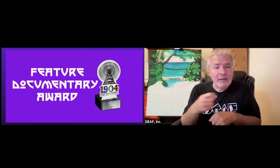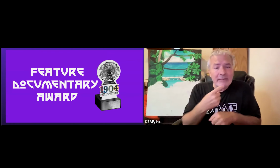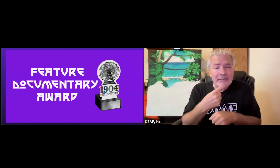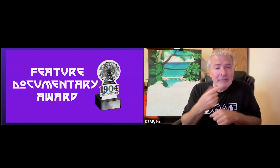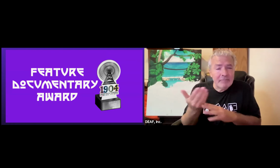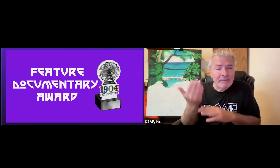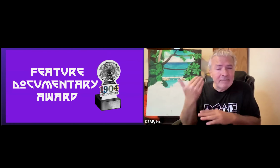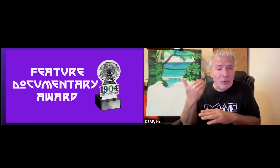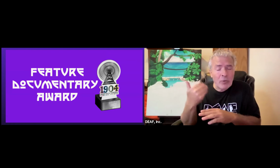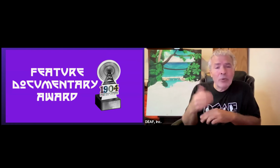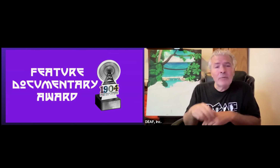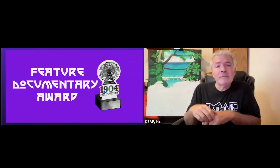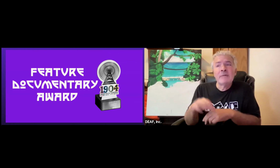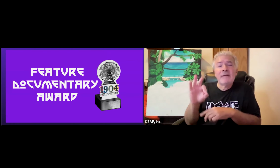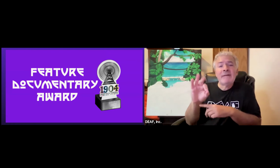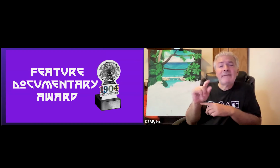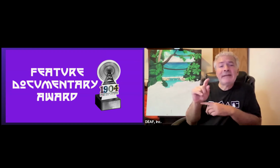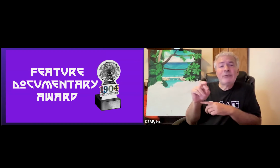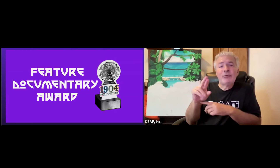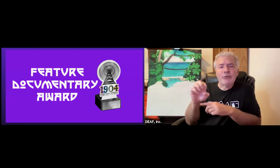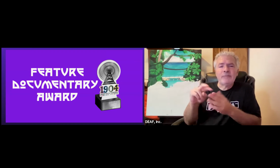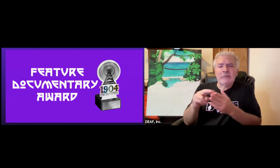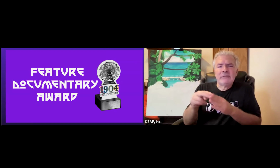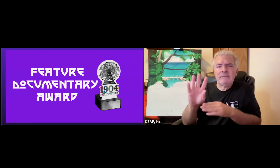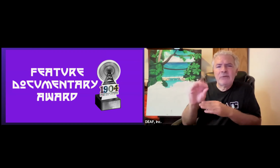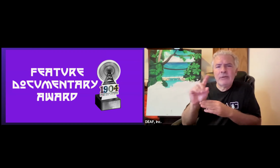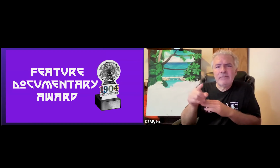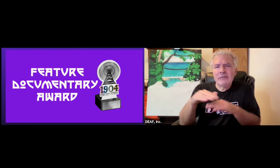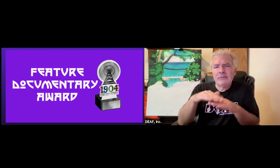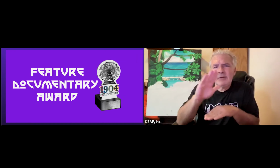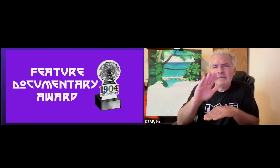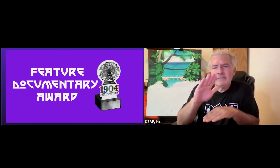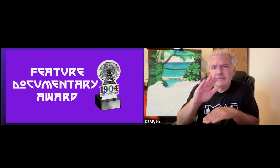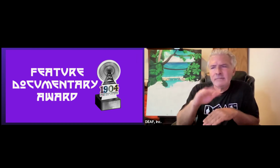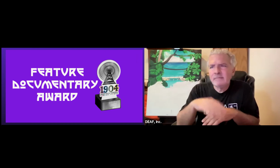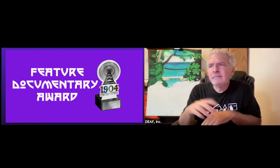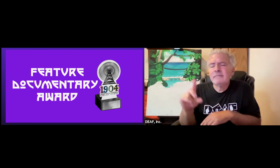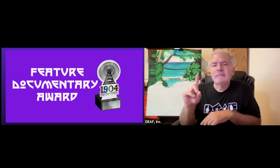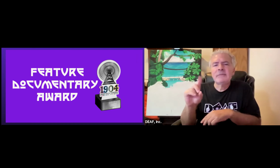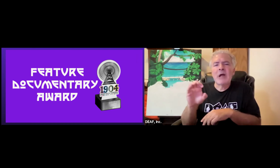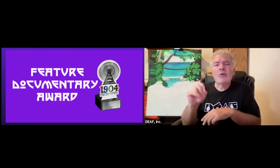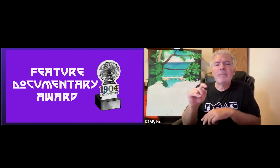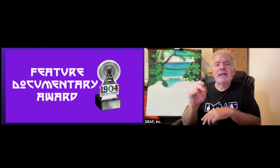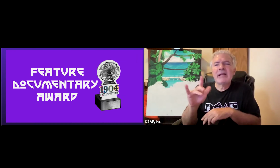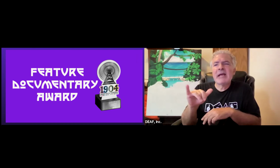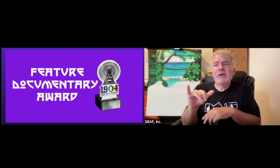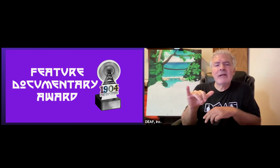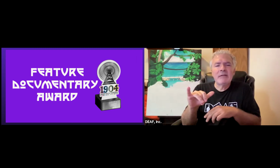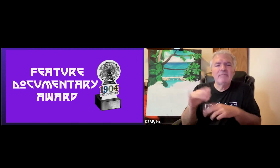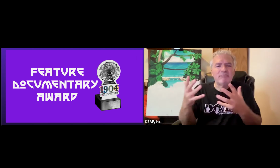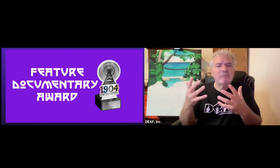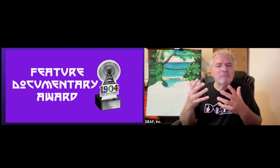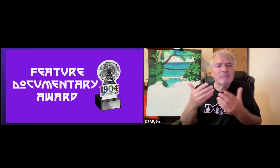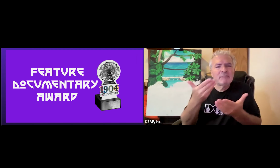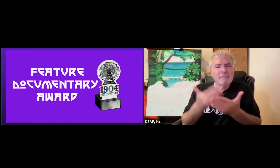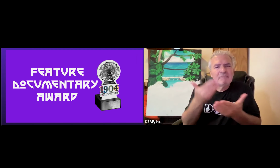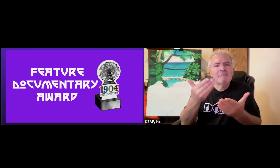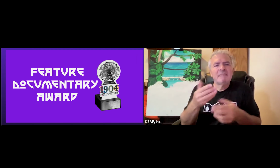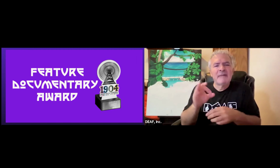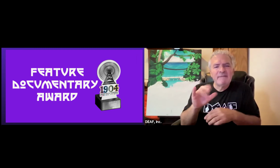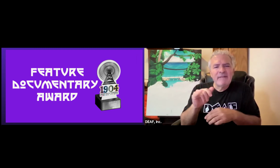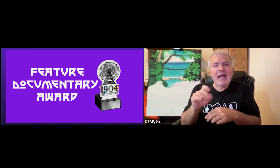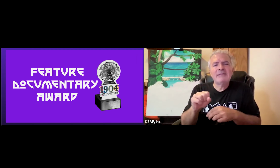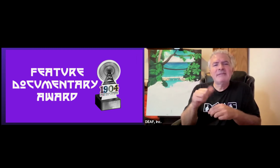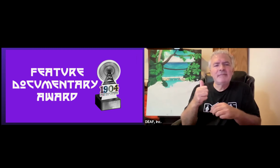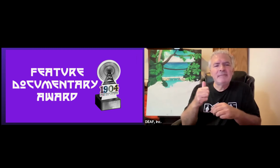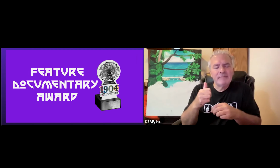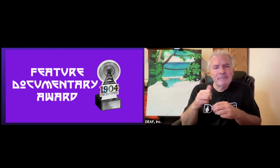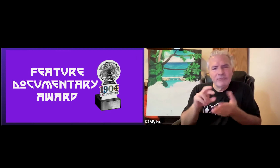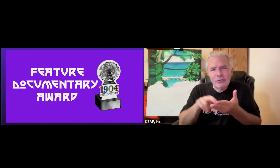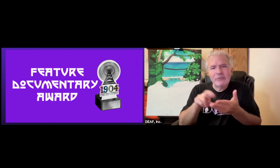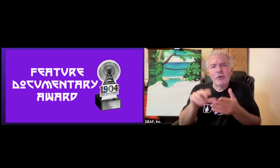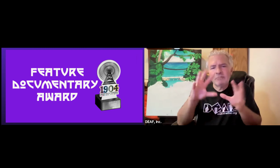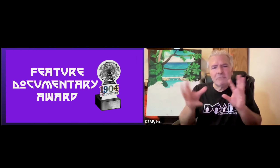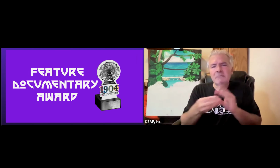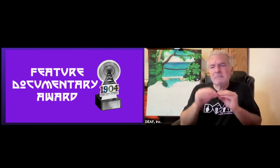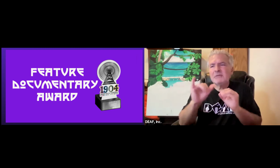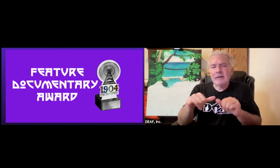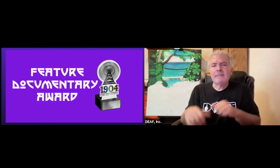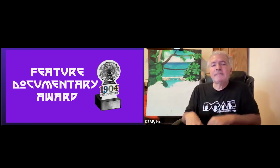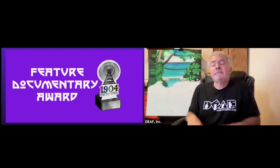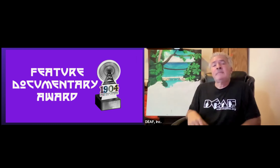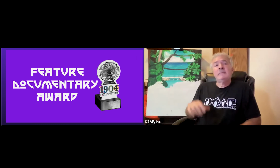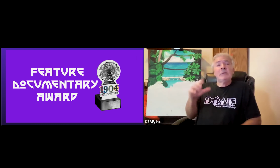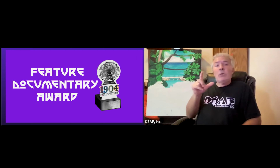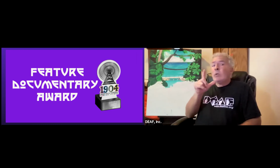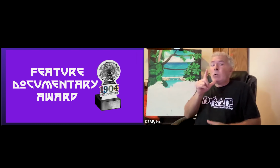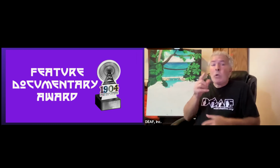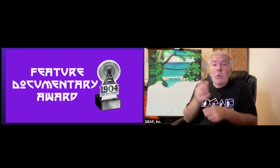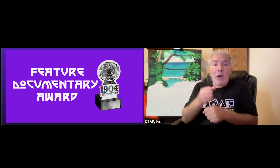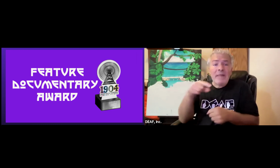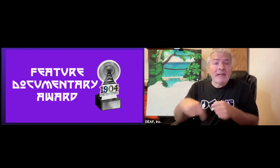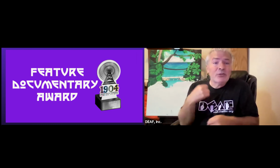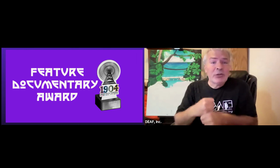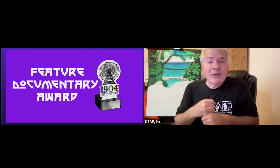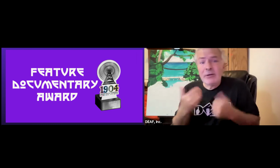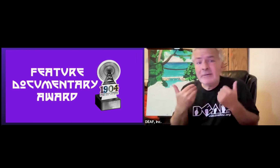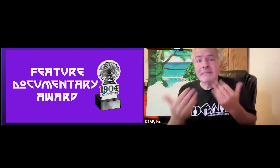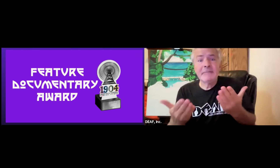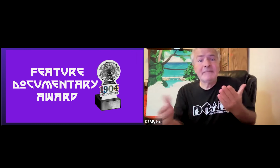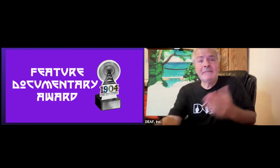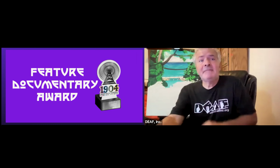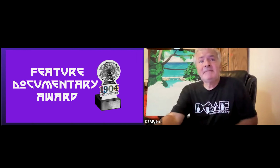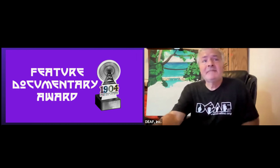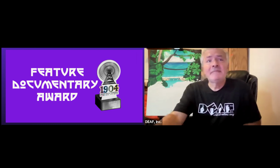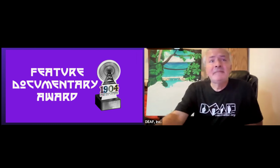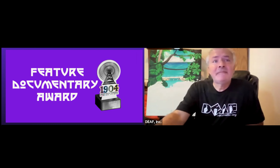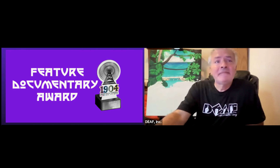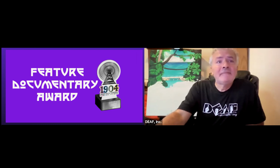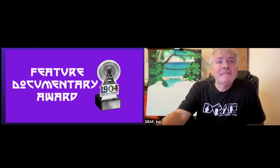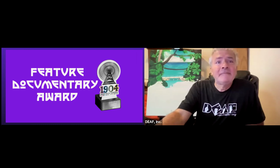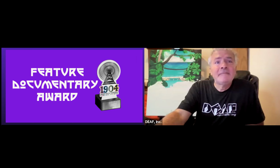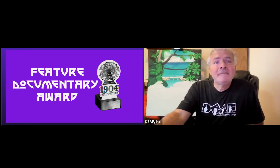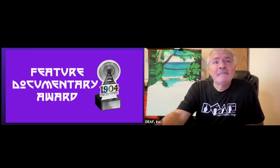Like I said before, a feature means more than forty minutes. And all the research and everything that was put into it, and whoever won this award is ...